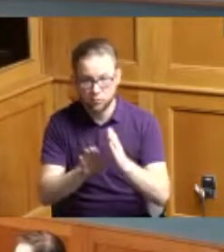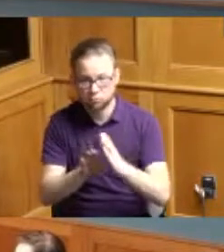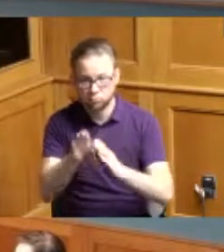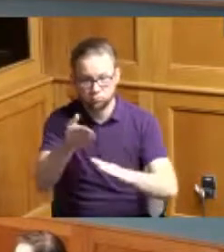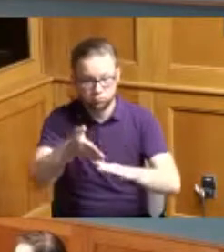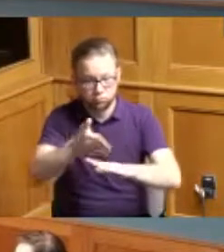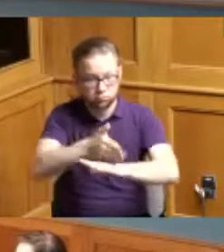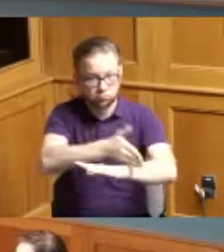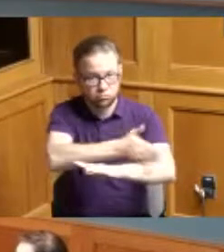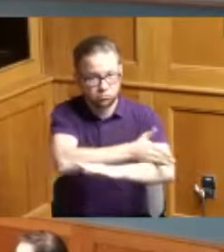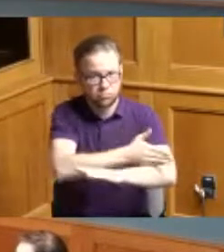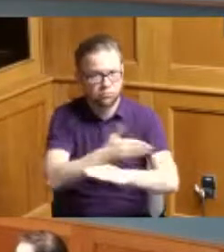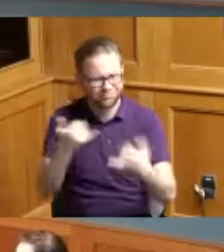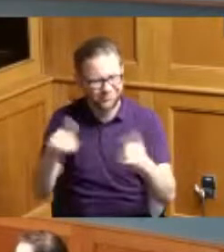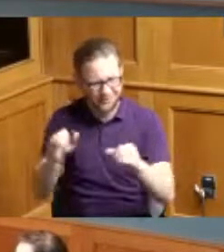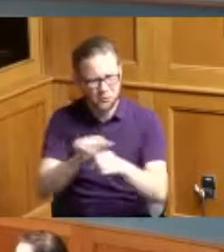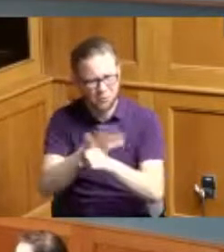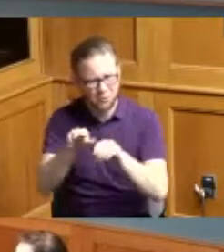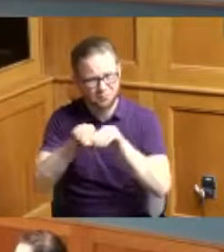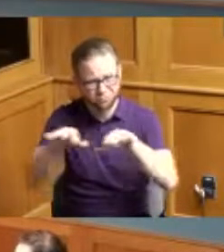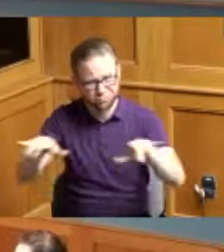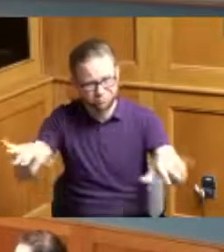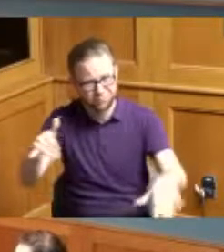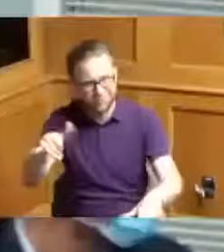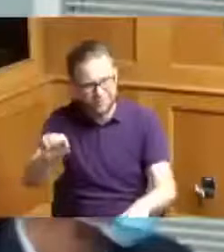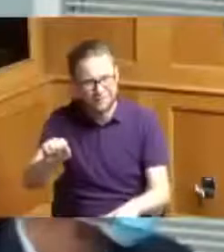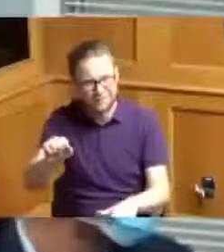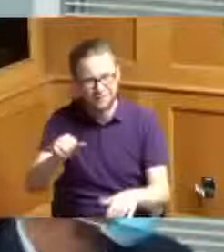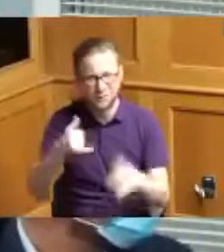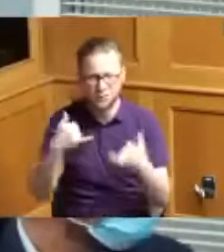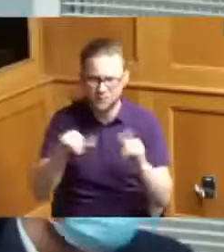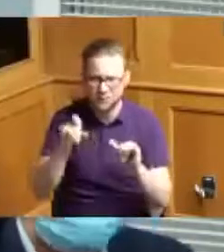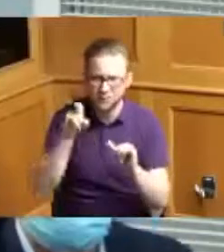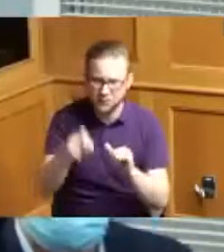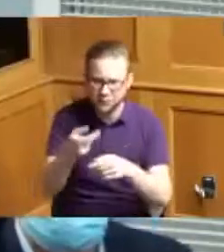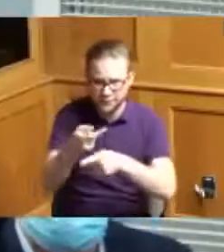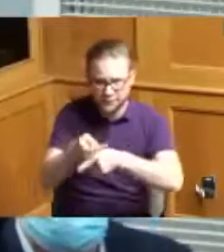there still is Covid in the community and so we still need to continue to exercise caution and